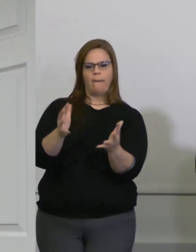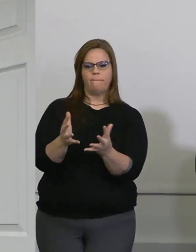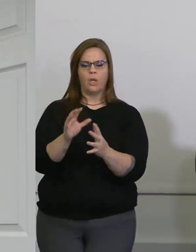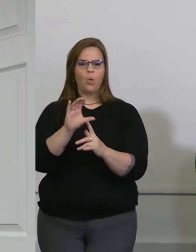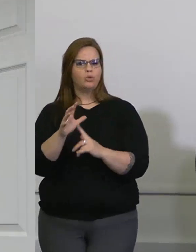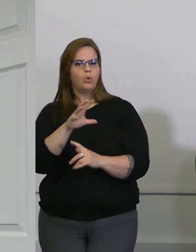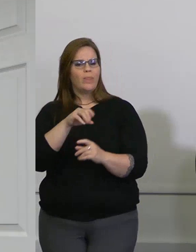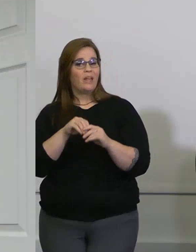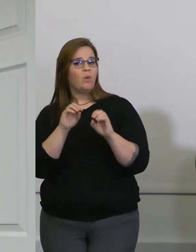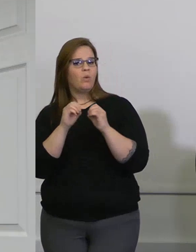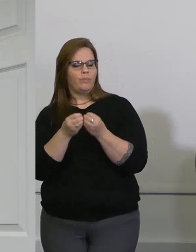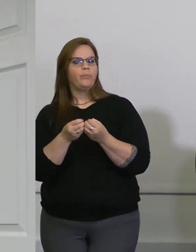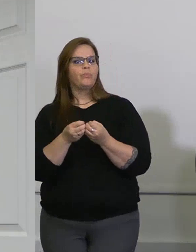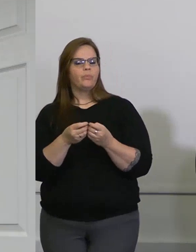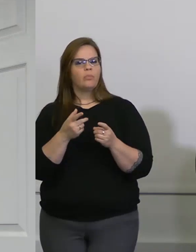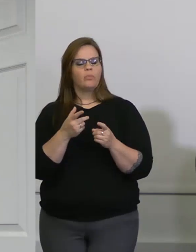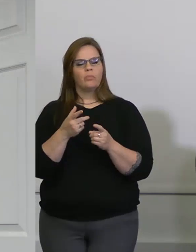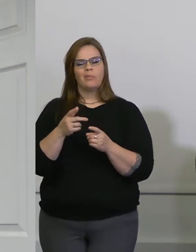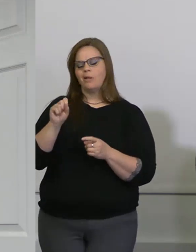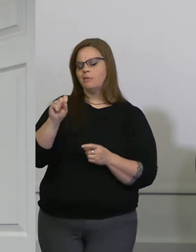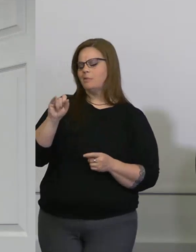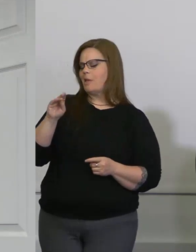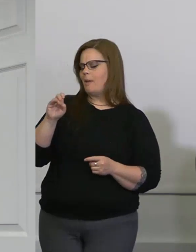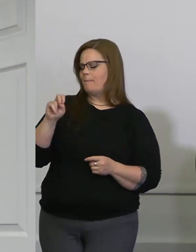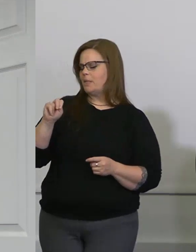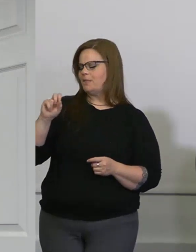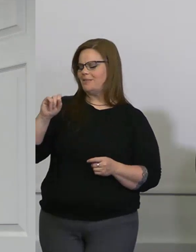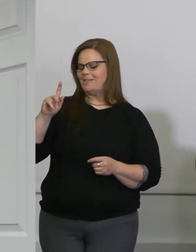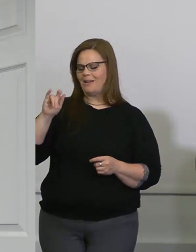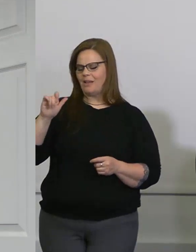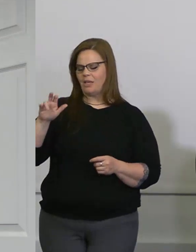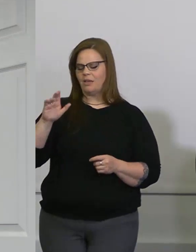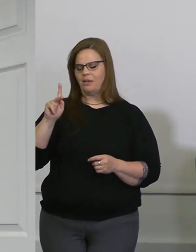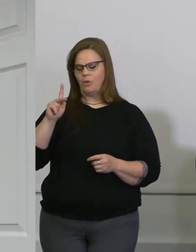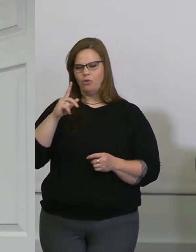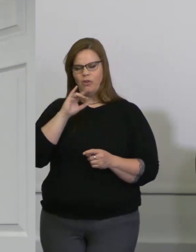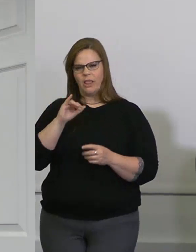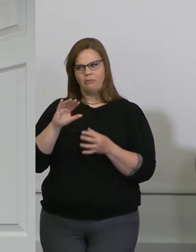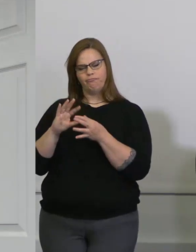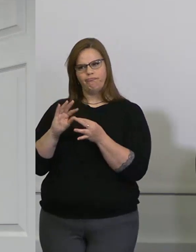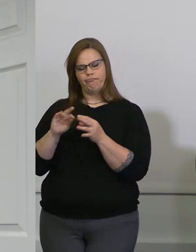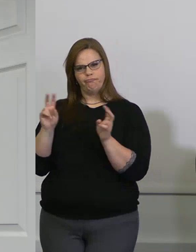This quotes from Simon Sinek really landed with me and that is, you know. So I think it's a lot about leadership, right?